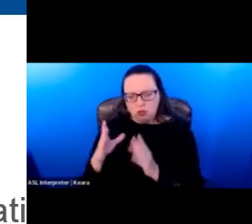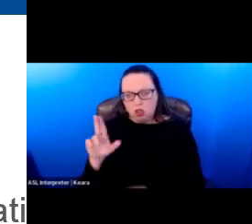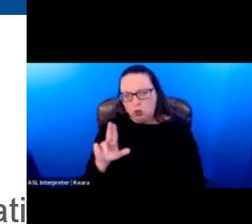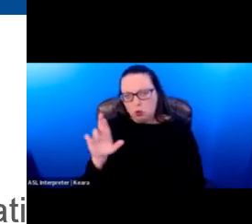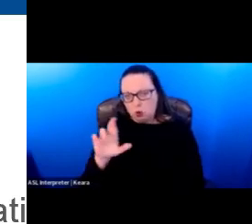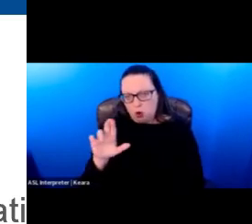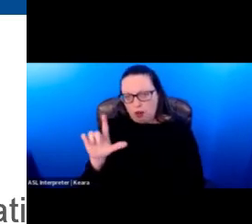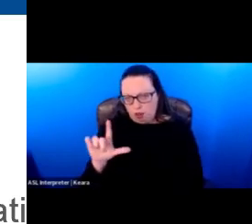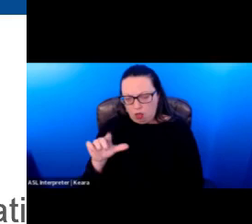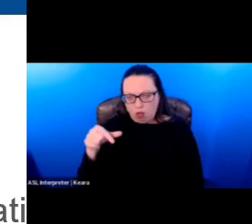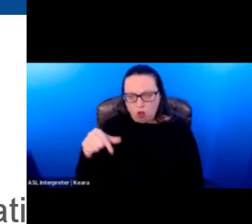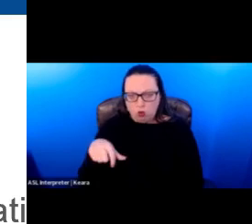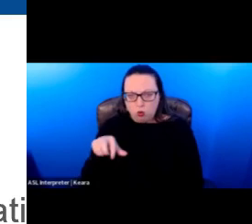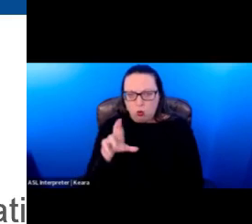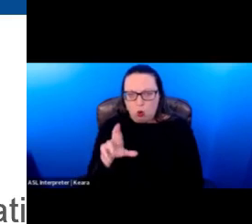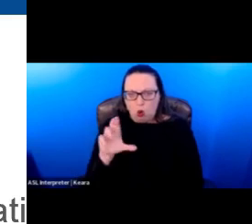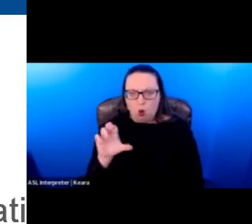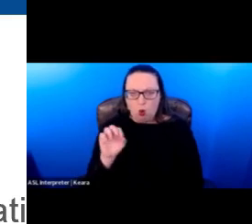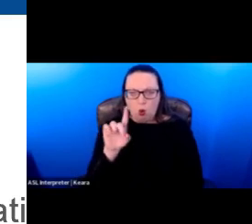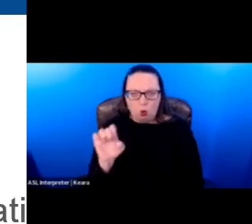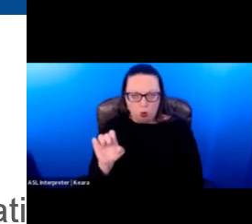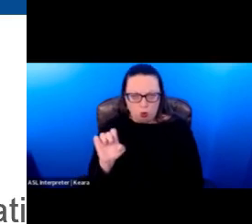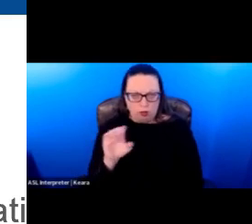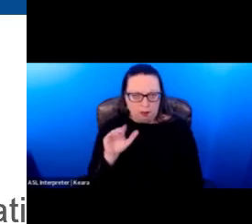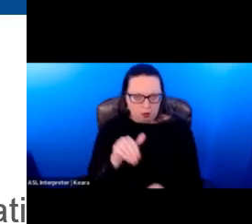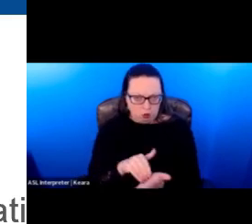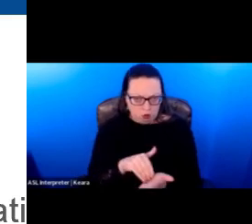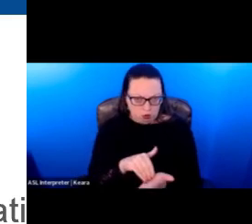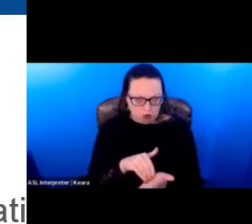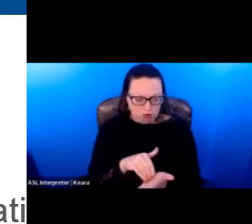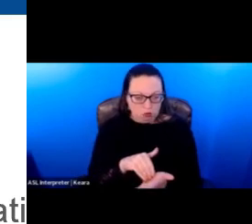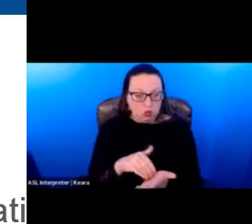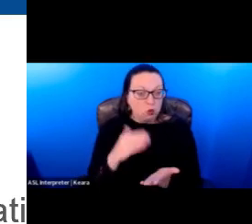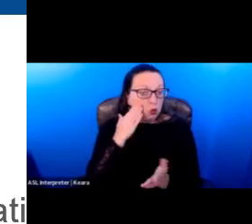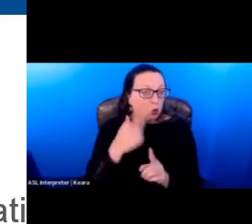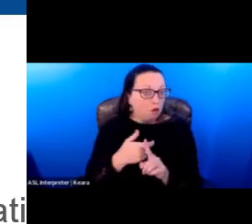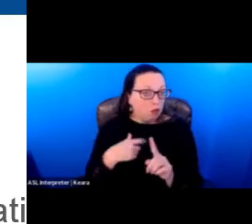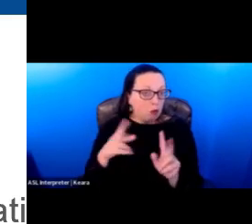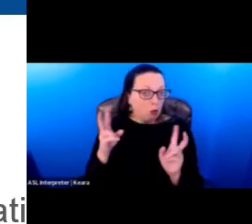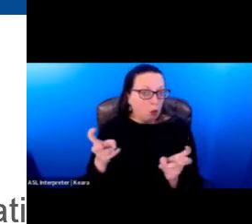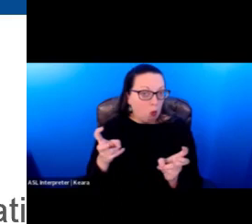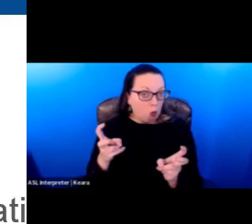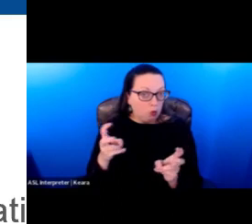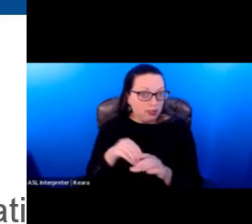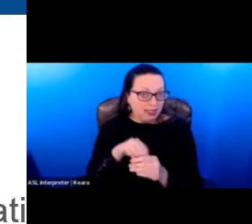QR code in the middle. But you can tell from the quote in the center, this is a just a small